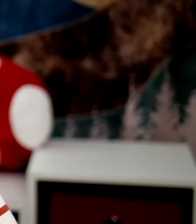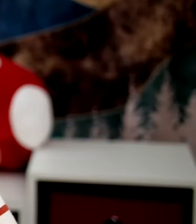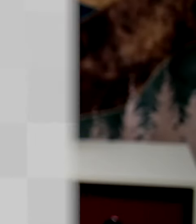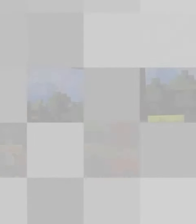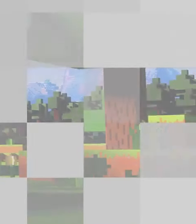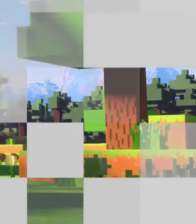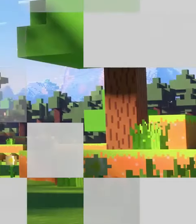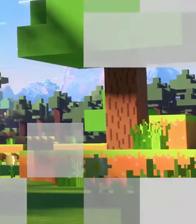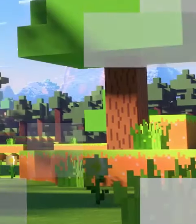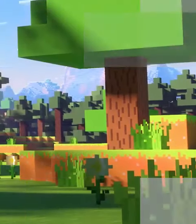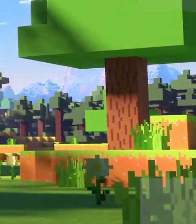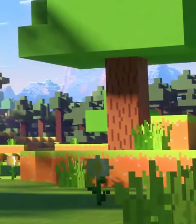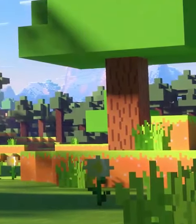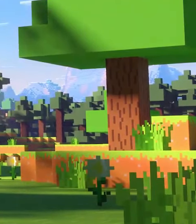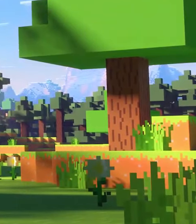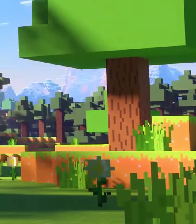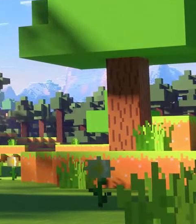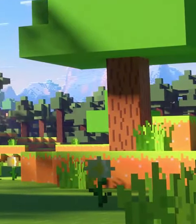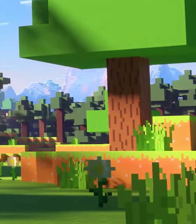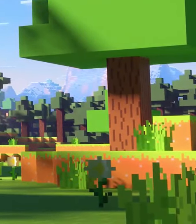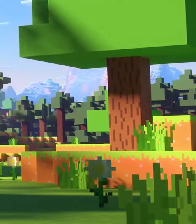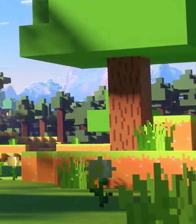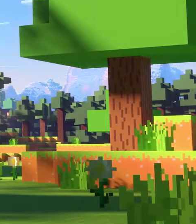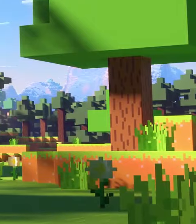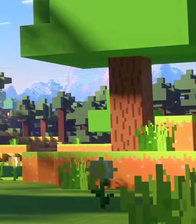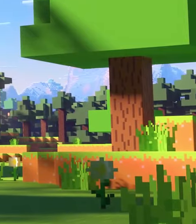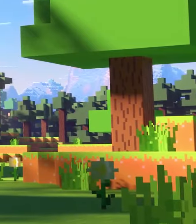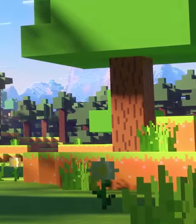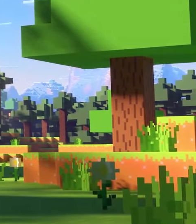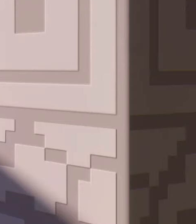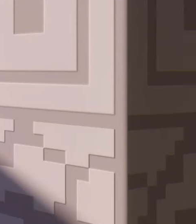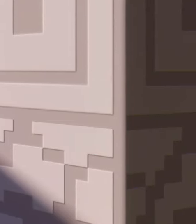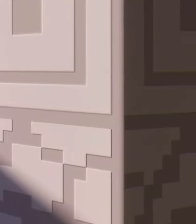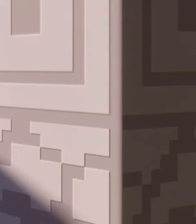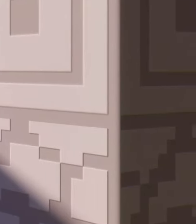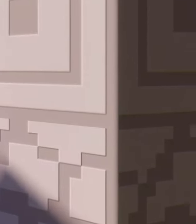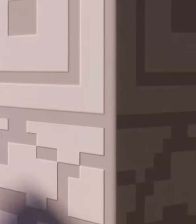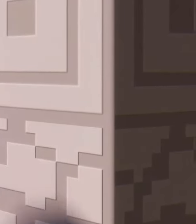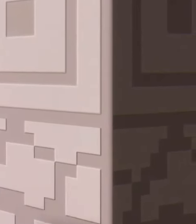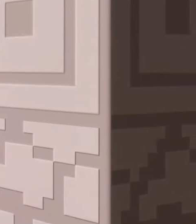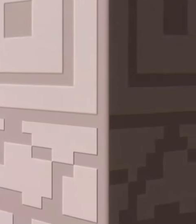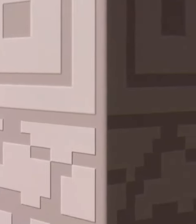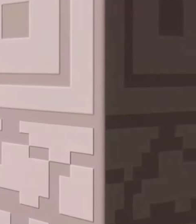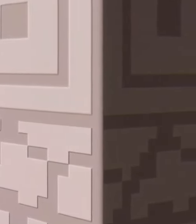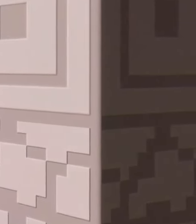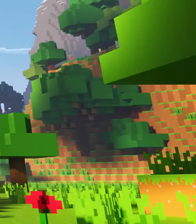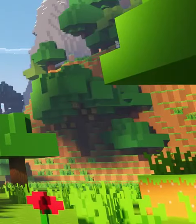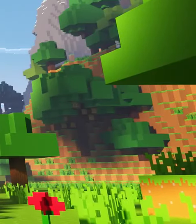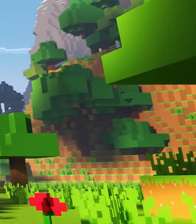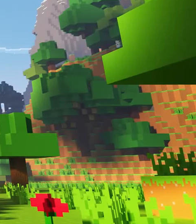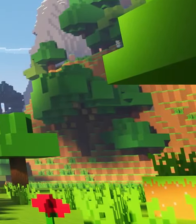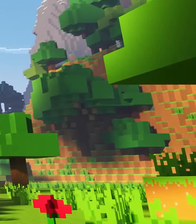MINECRAFT HAS IN STORE FOR US THIS YEAR.